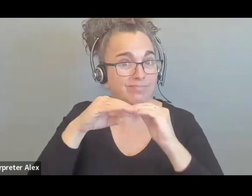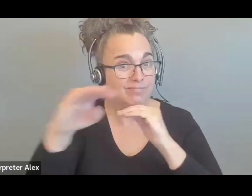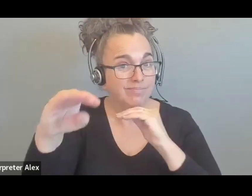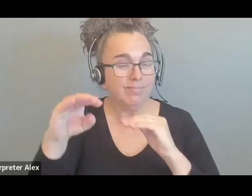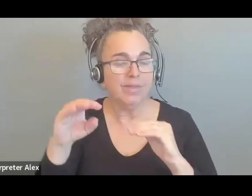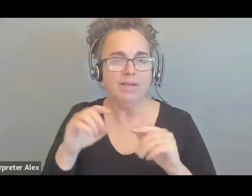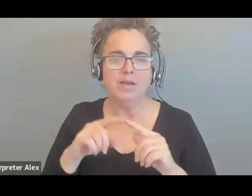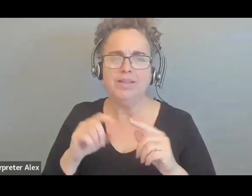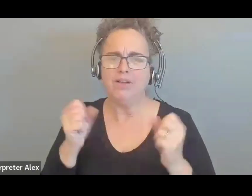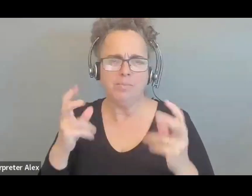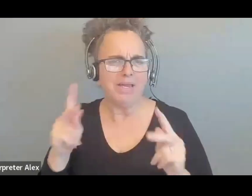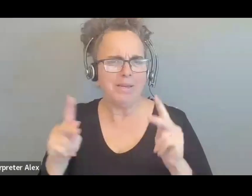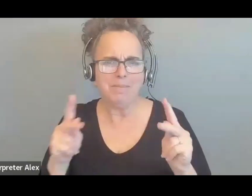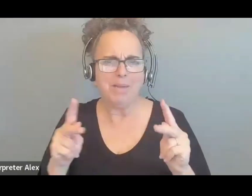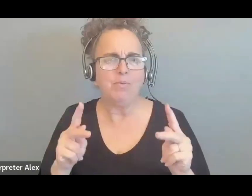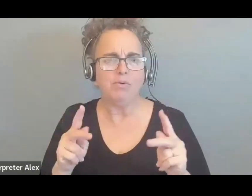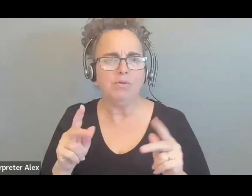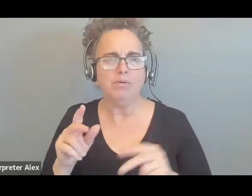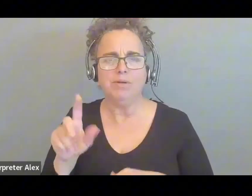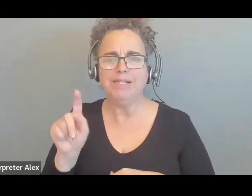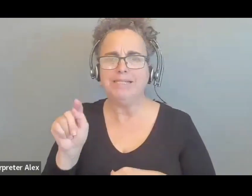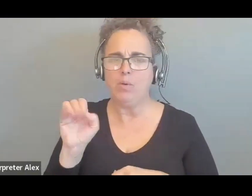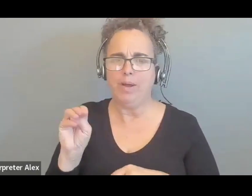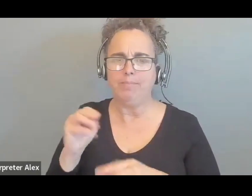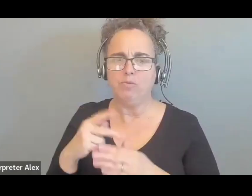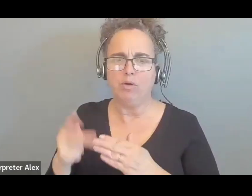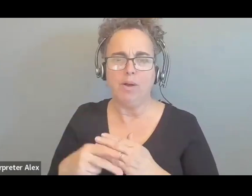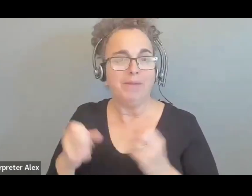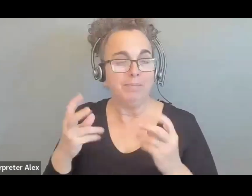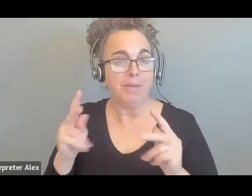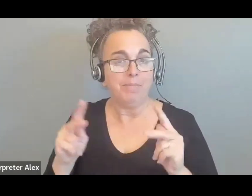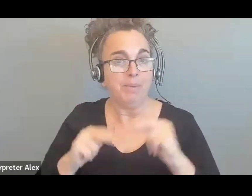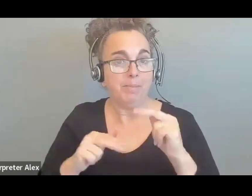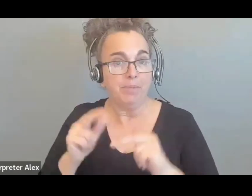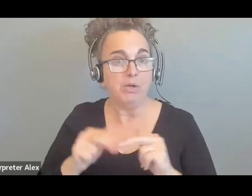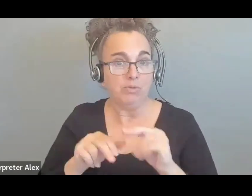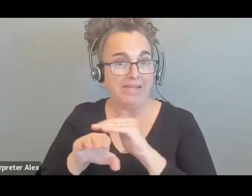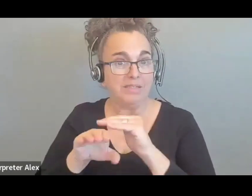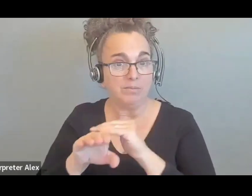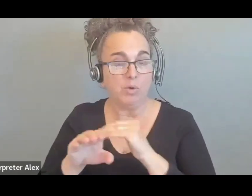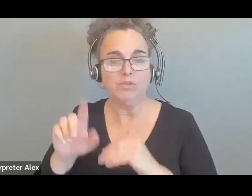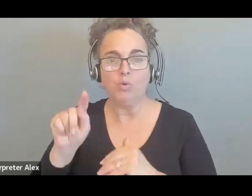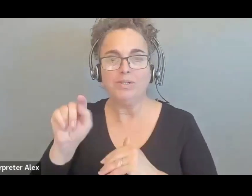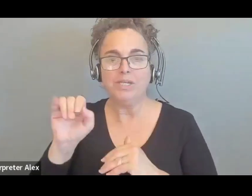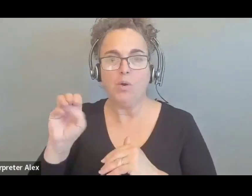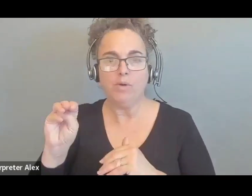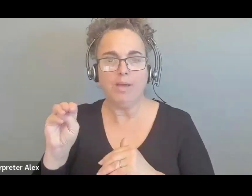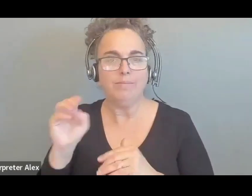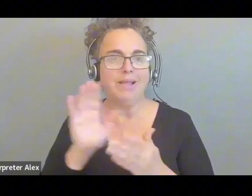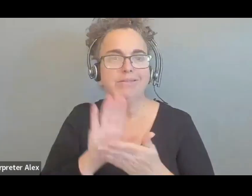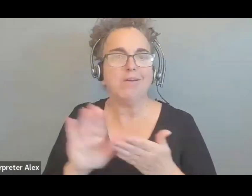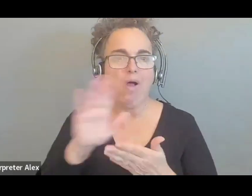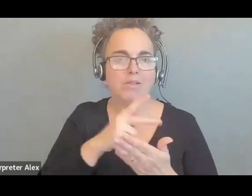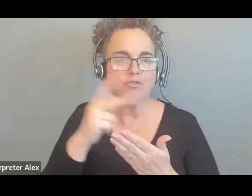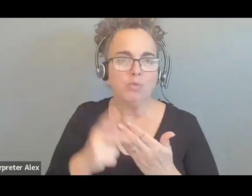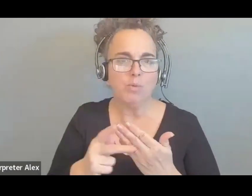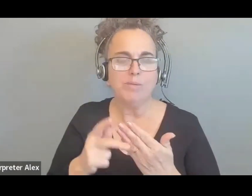There's the TOM program, T-O-M, which is a college program where you can say, this is my problem